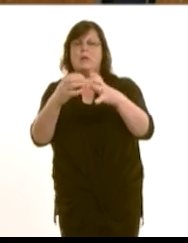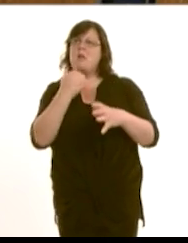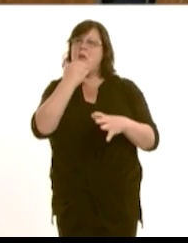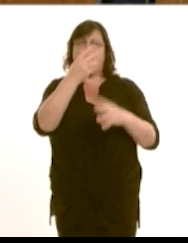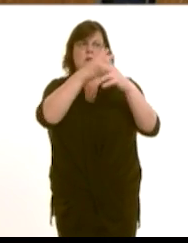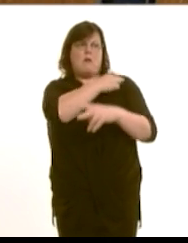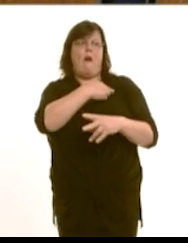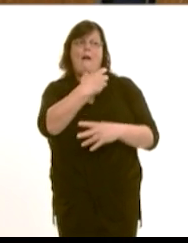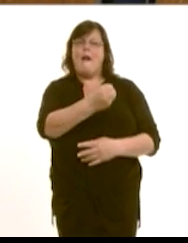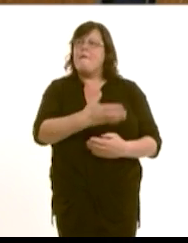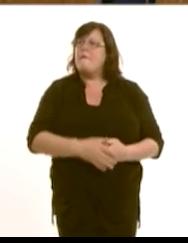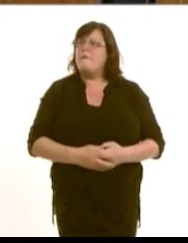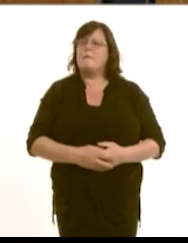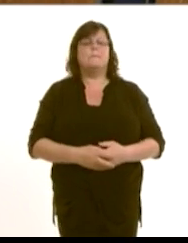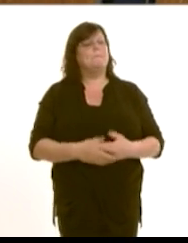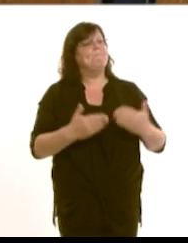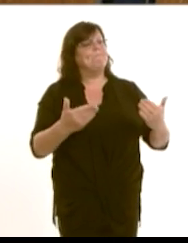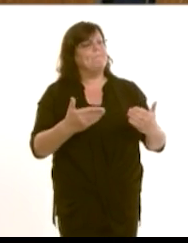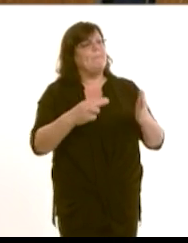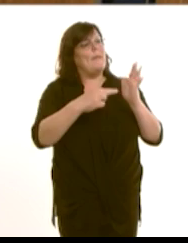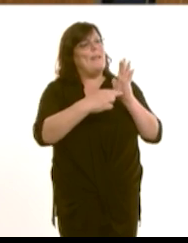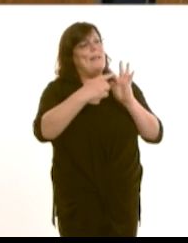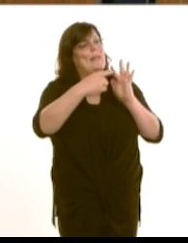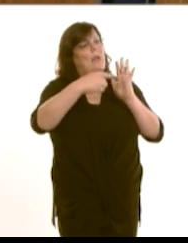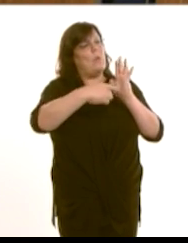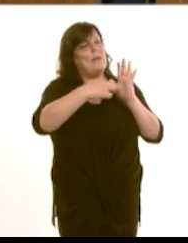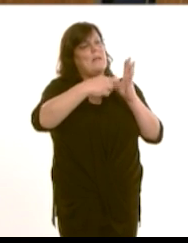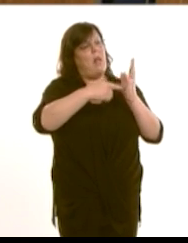Carwyn Jones: Well, the neonatal network works with health boards to provide flexible, responsive